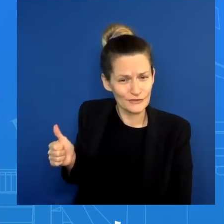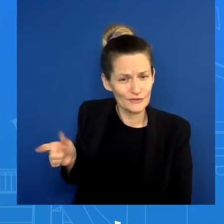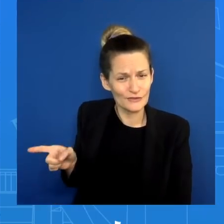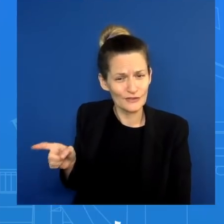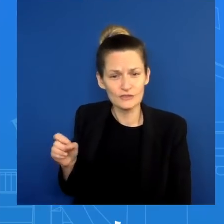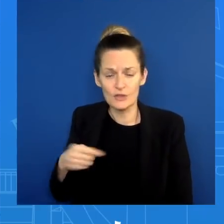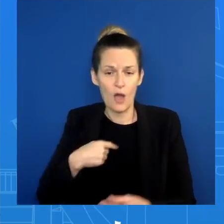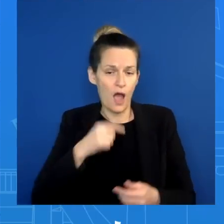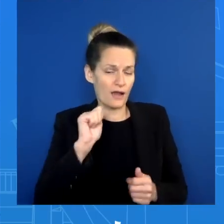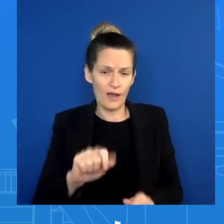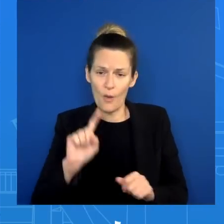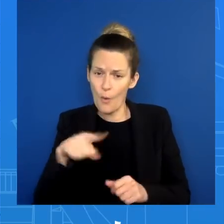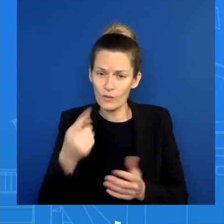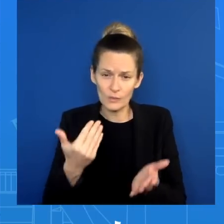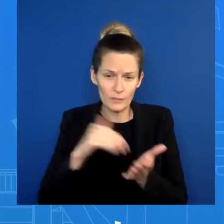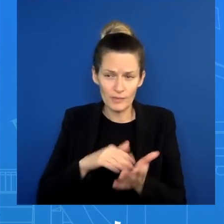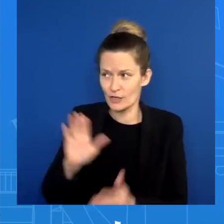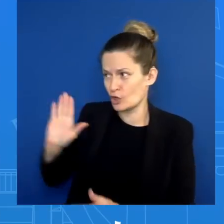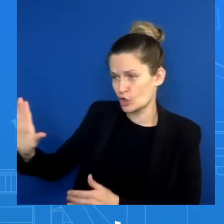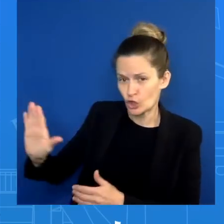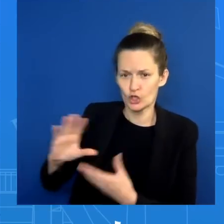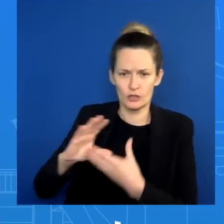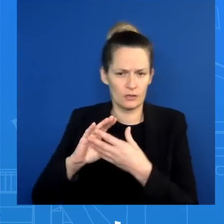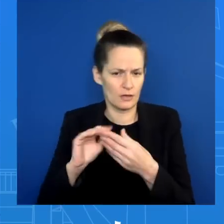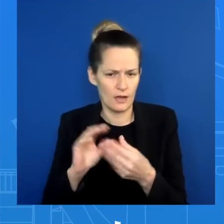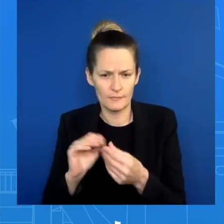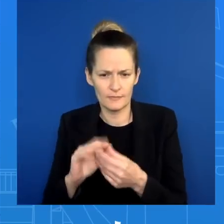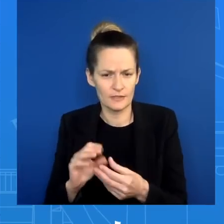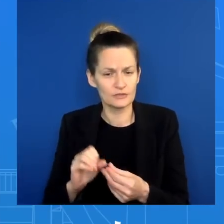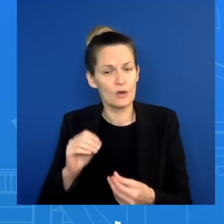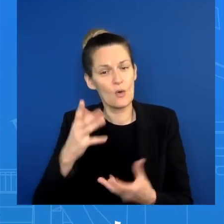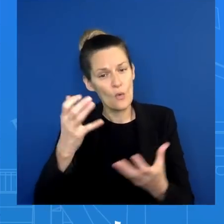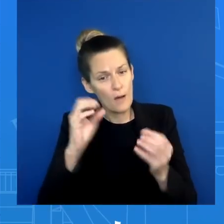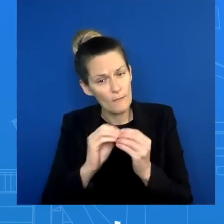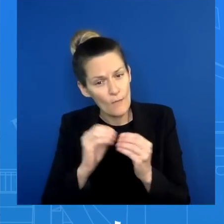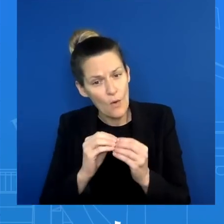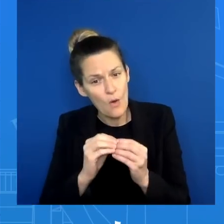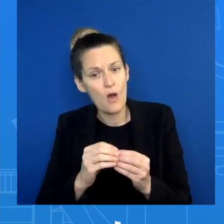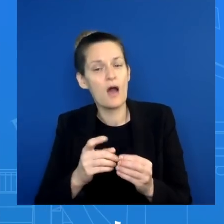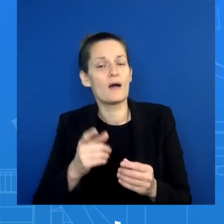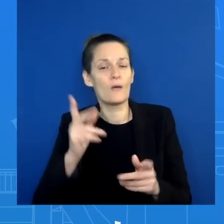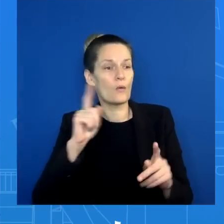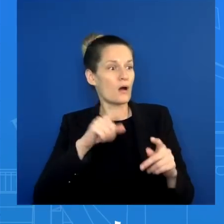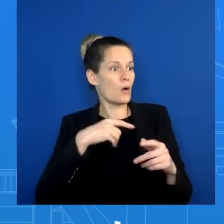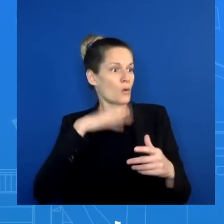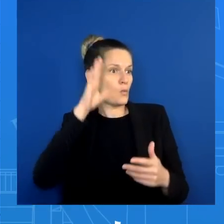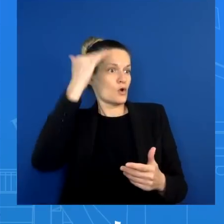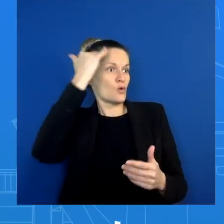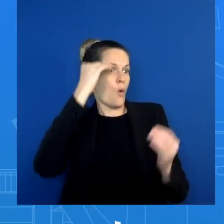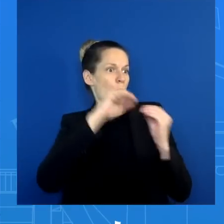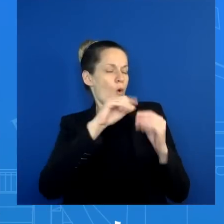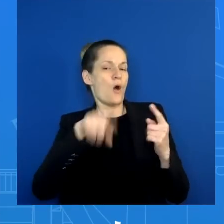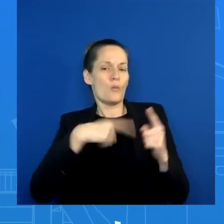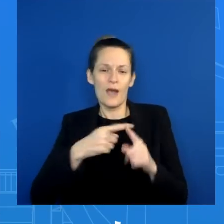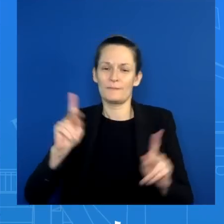once people take us up on it and see get a sense if they will. But we know we do have what we do know.